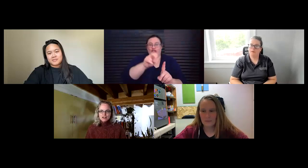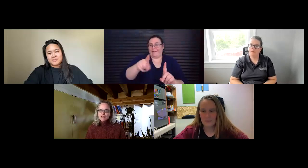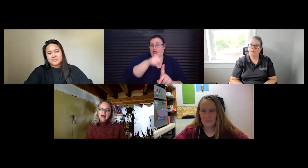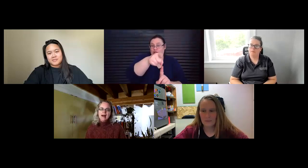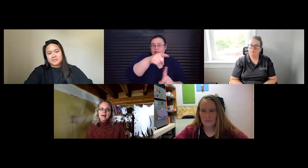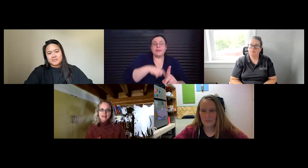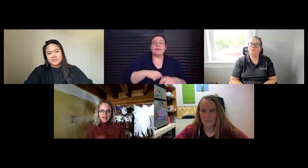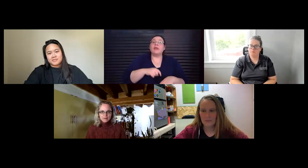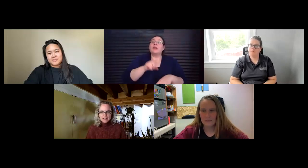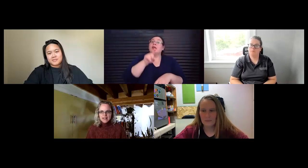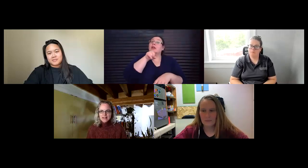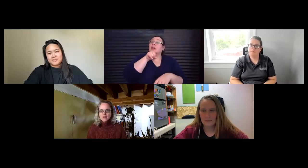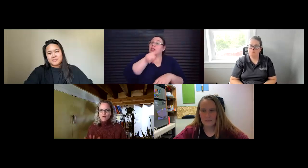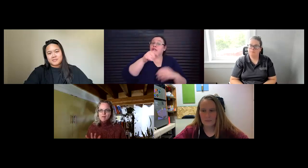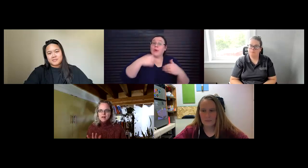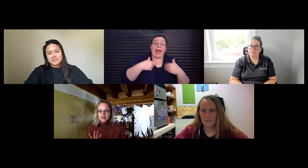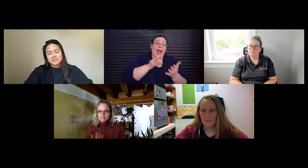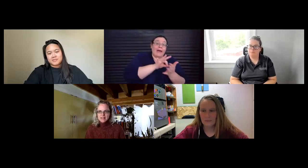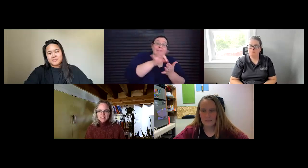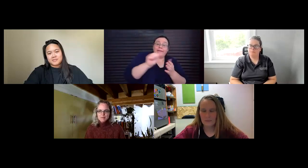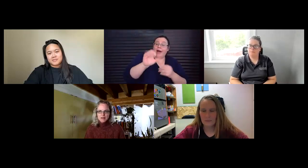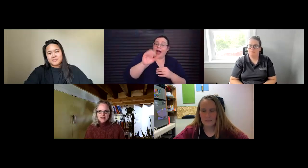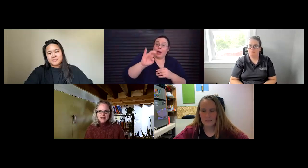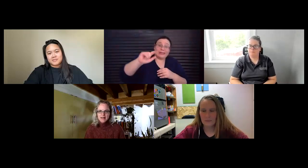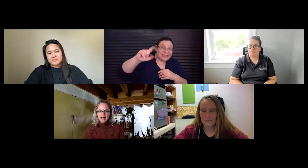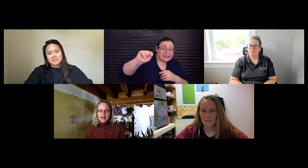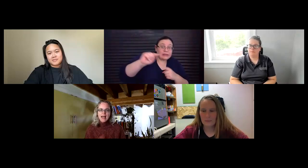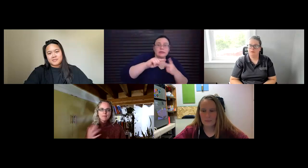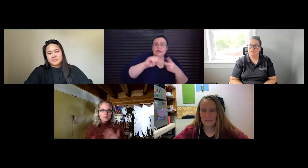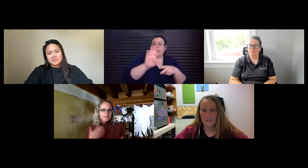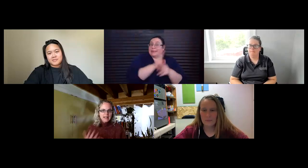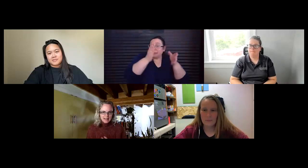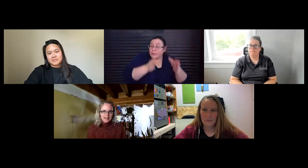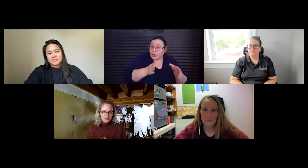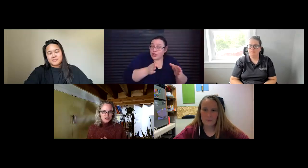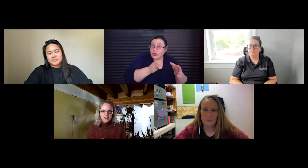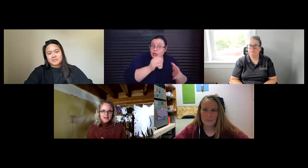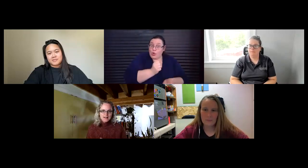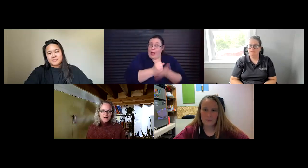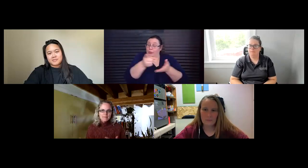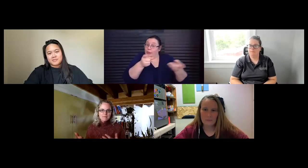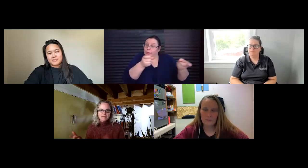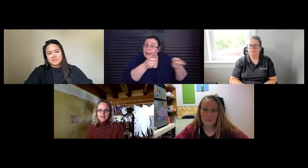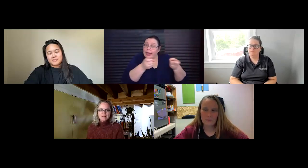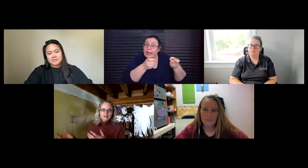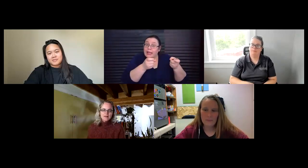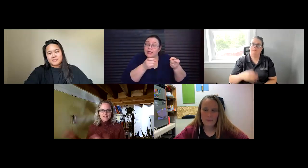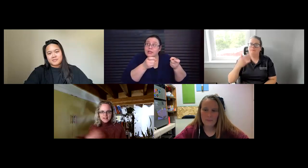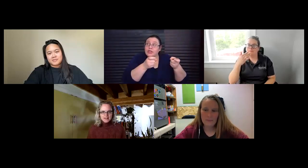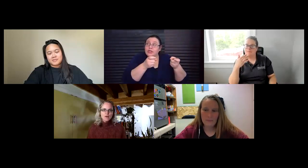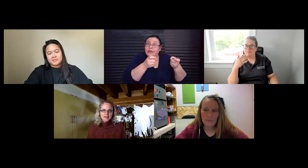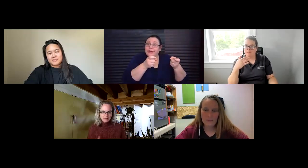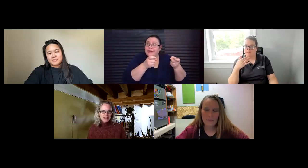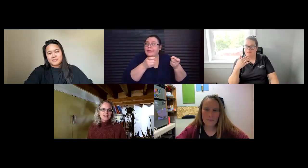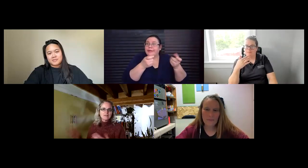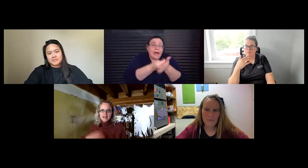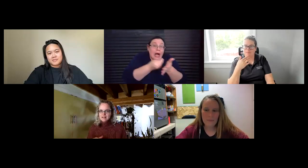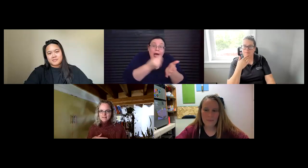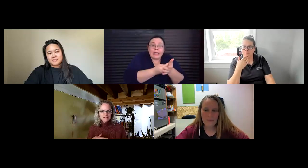Did you have an accountant or a business person help you manage the funds that you had coming in?